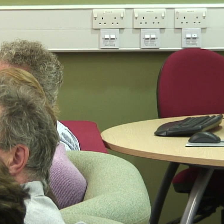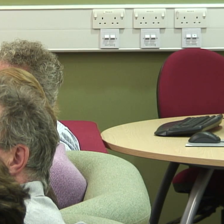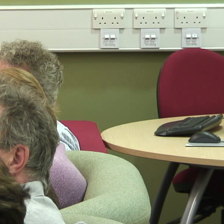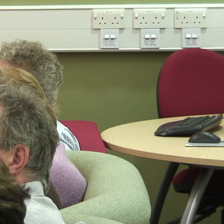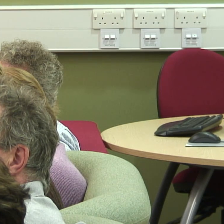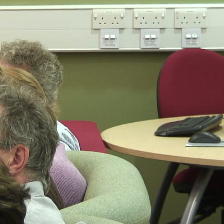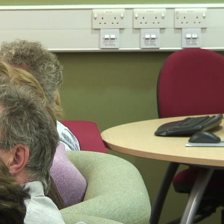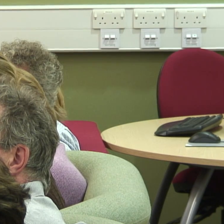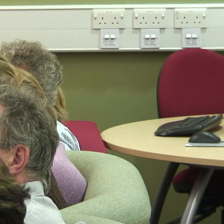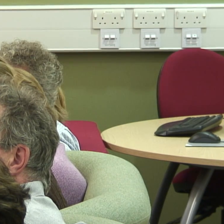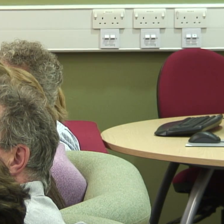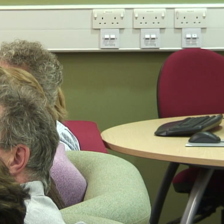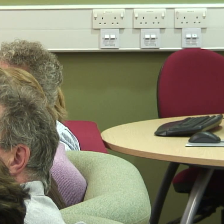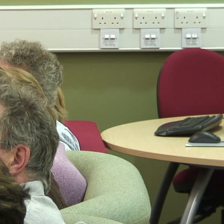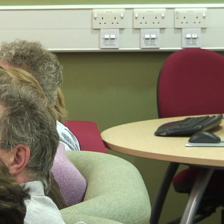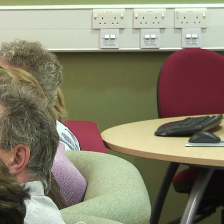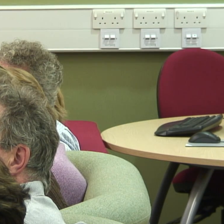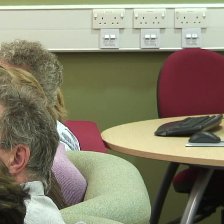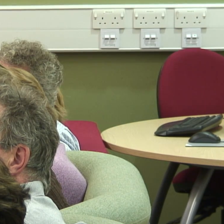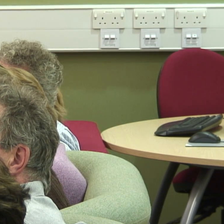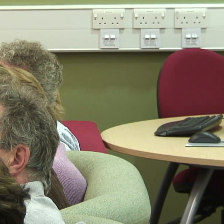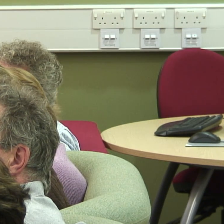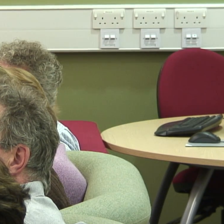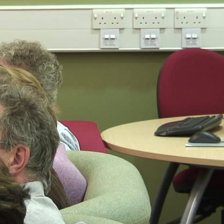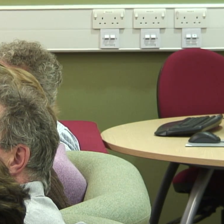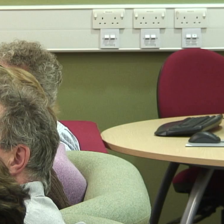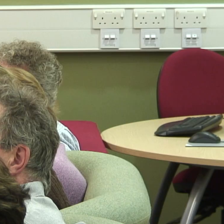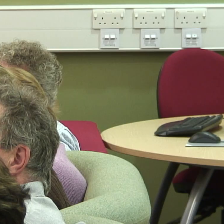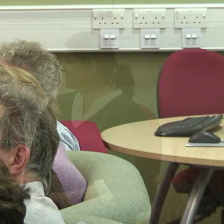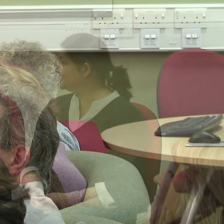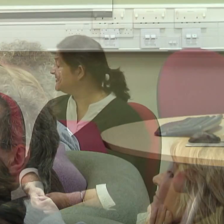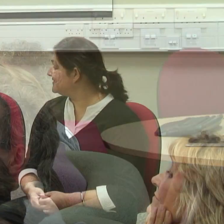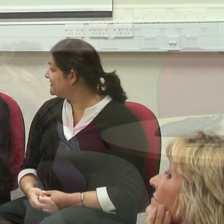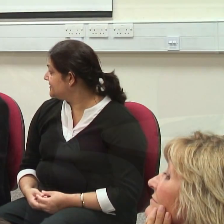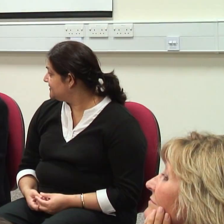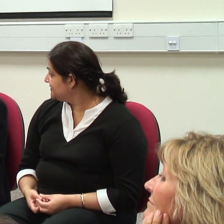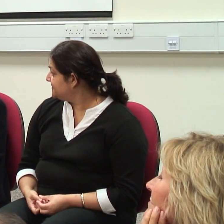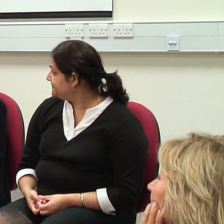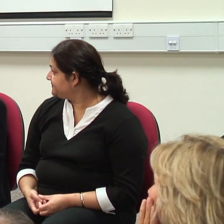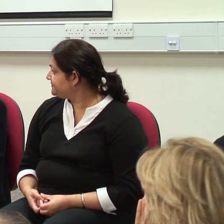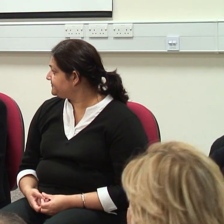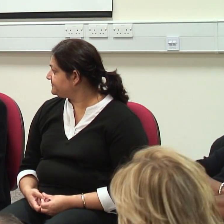services or resources that might help them – where does it leave them?